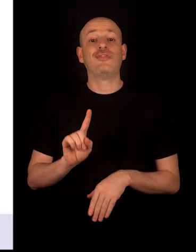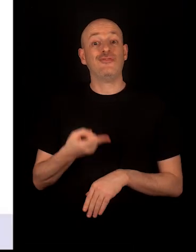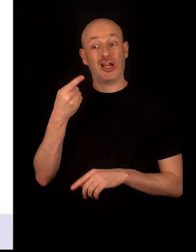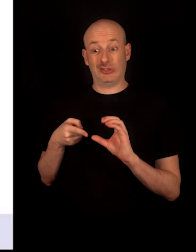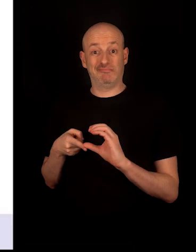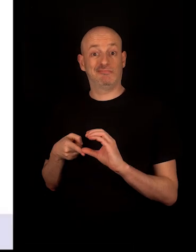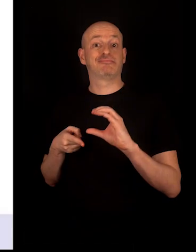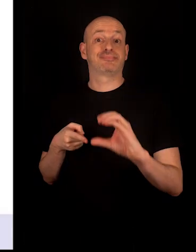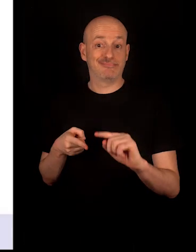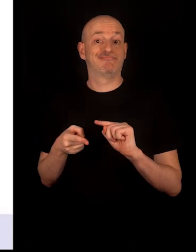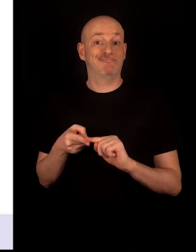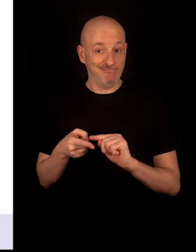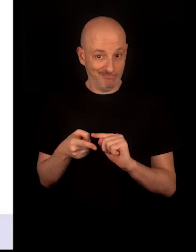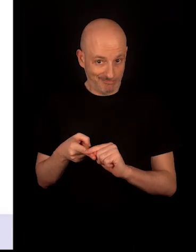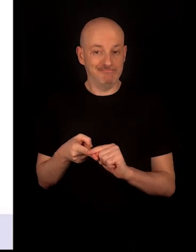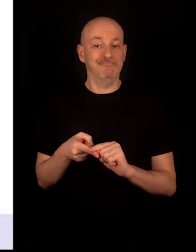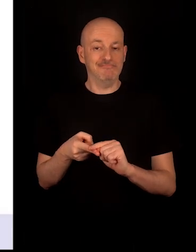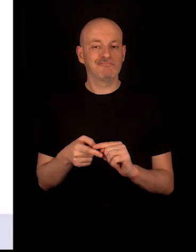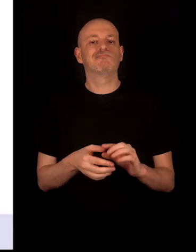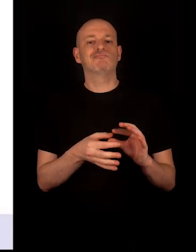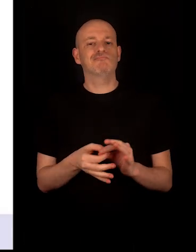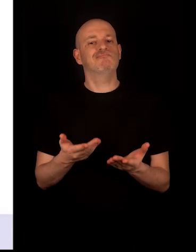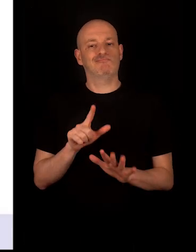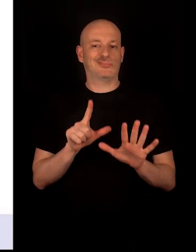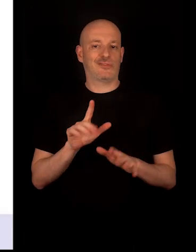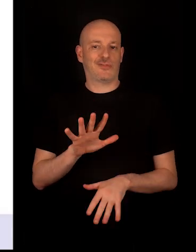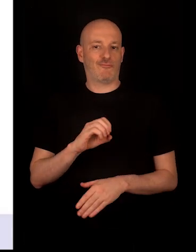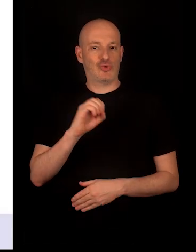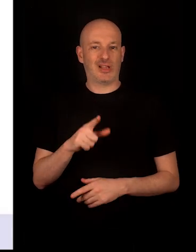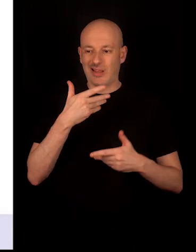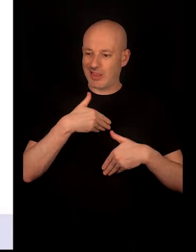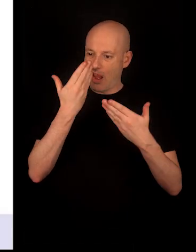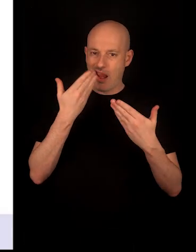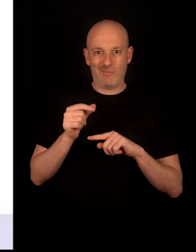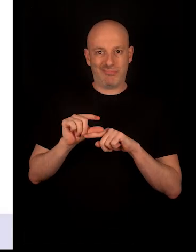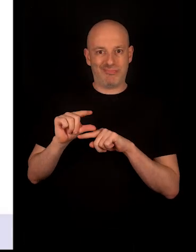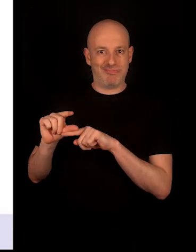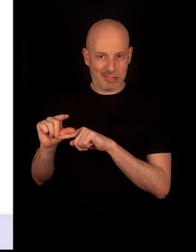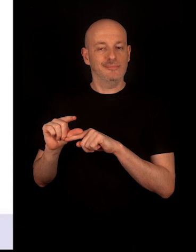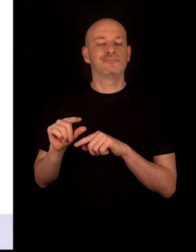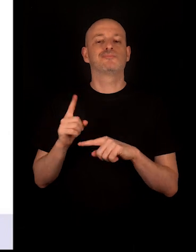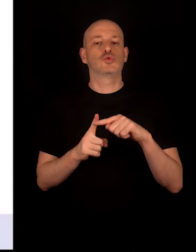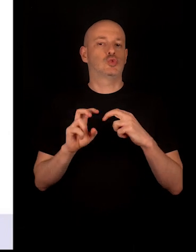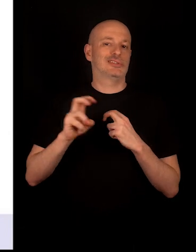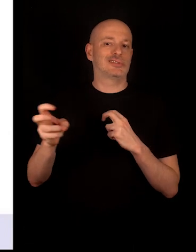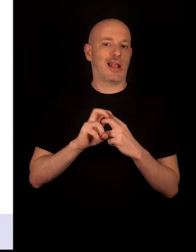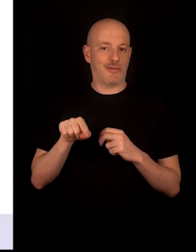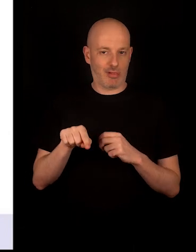The first instalment is 75% of the daily plus the travel allowance.